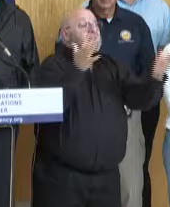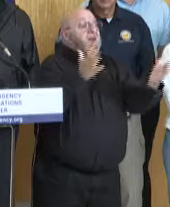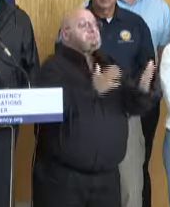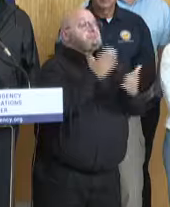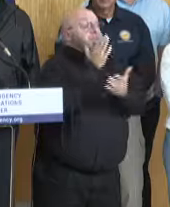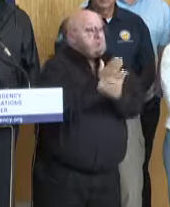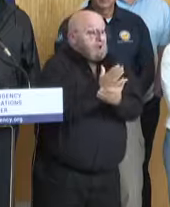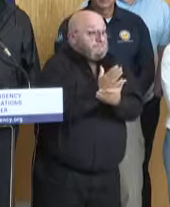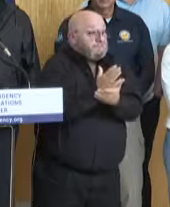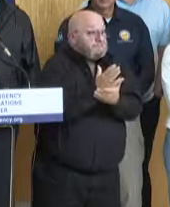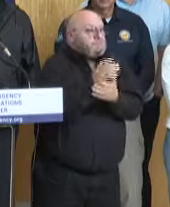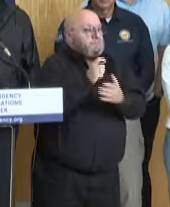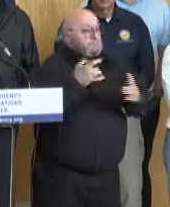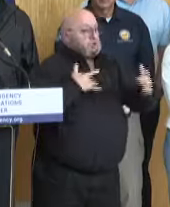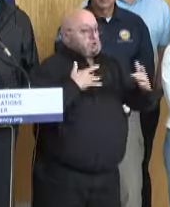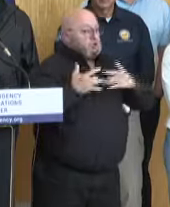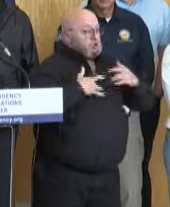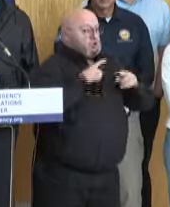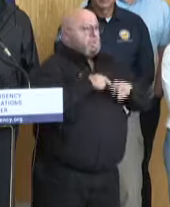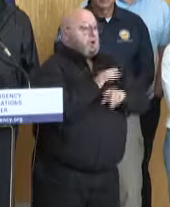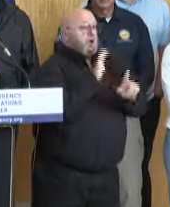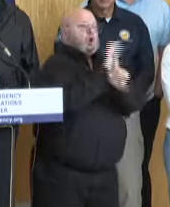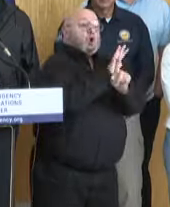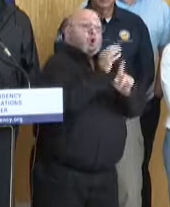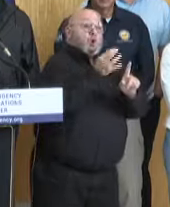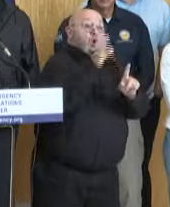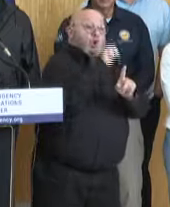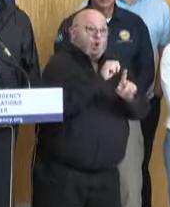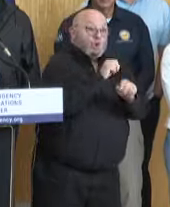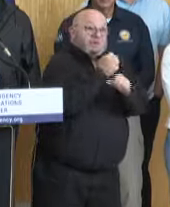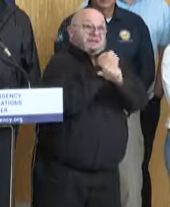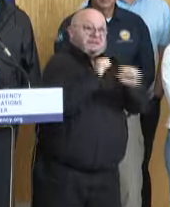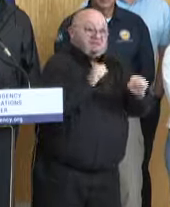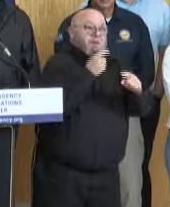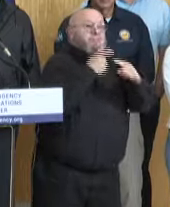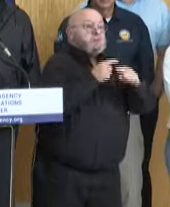ÚN SON PELIGROSAS. TENEMOS SEÁFOROS EN TODA LA CIUDAD QUE